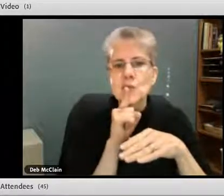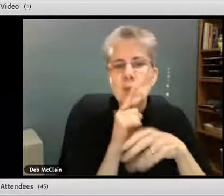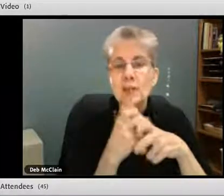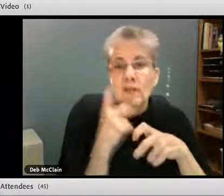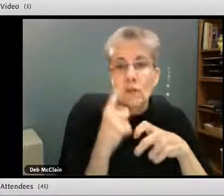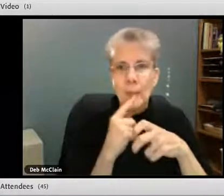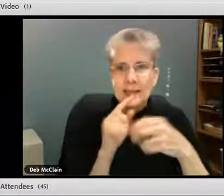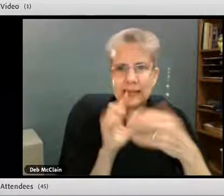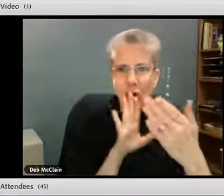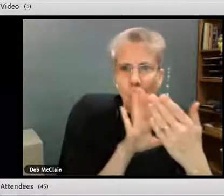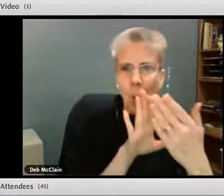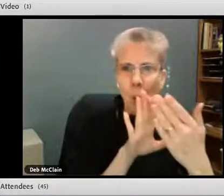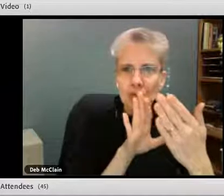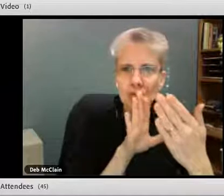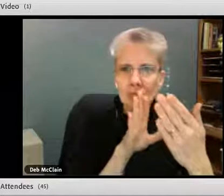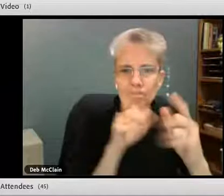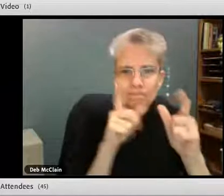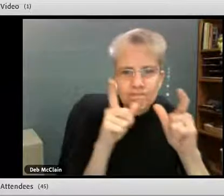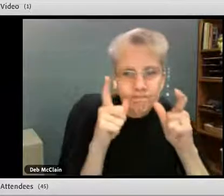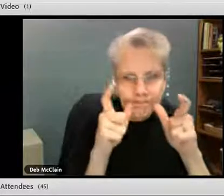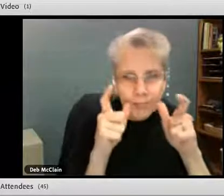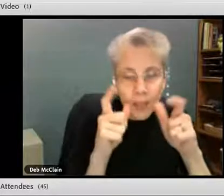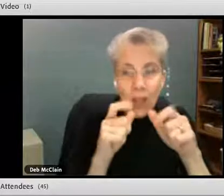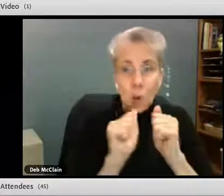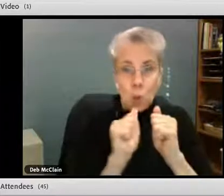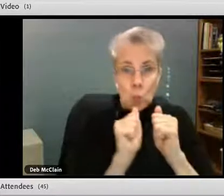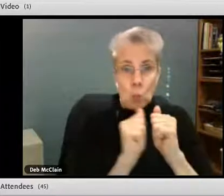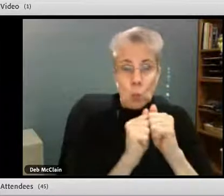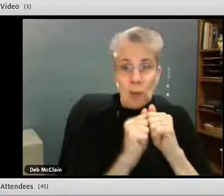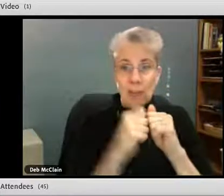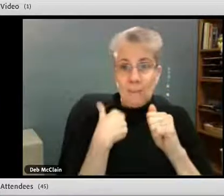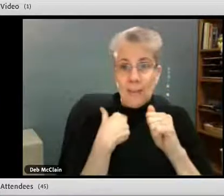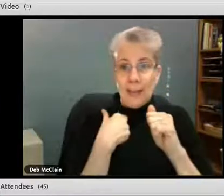I was the queen of standing in the back of the room and taking pictures of a program.